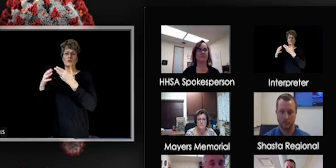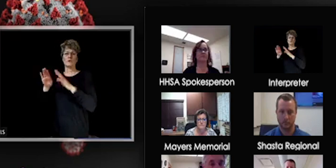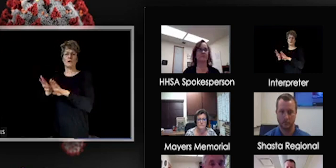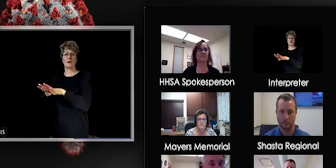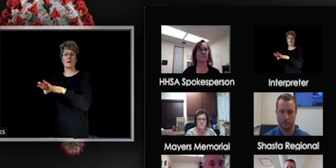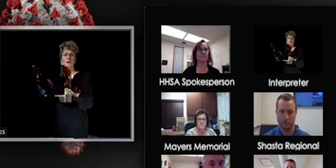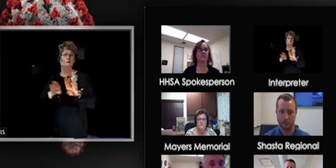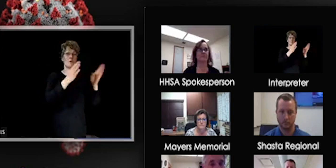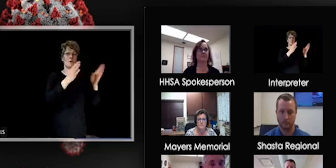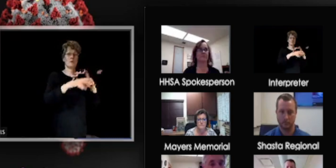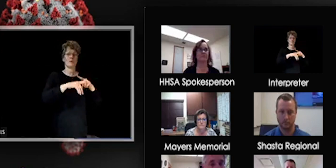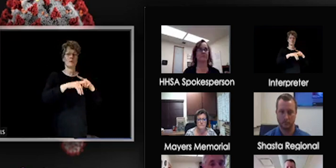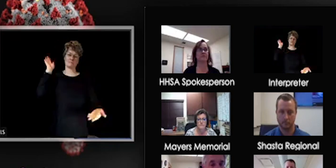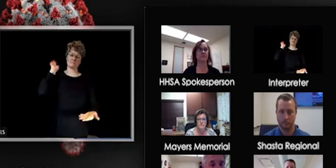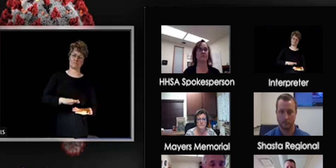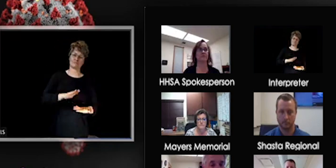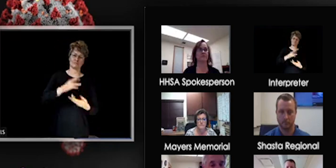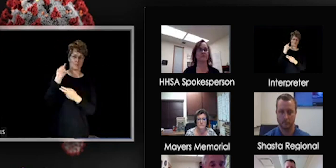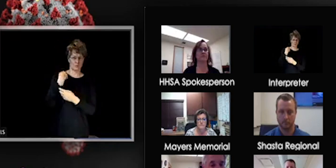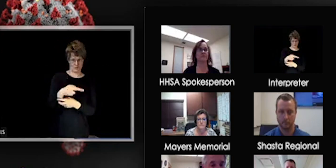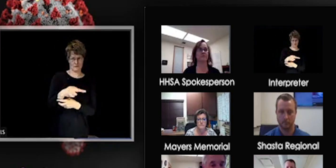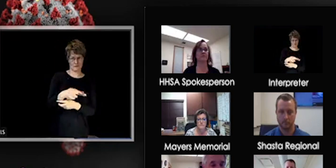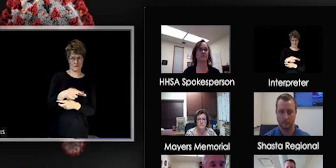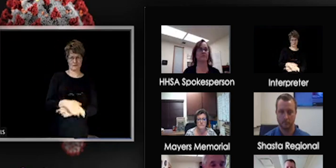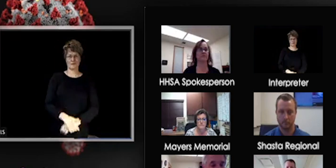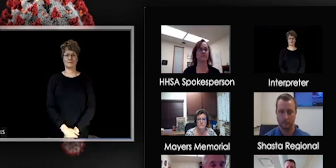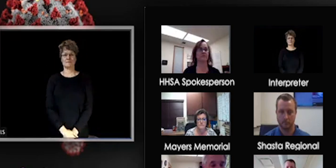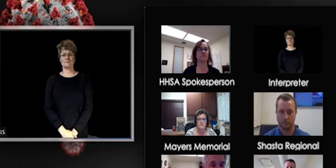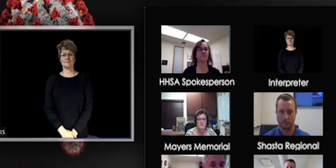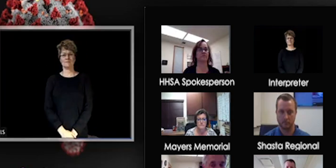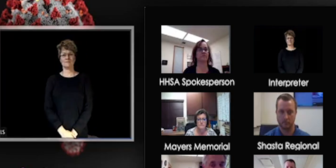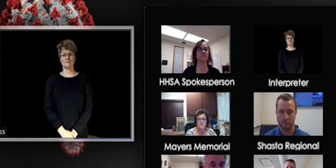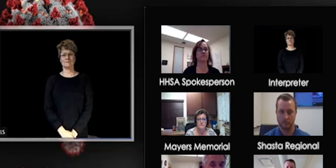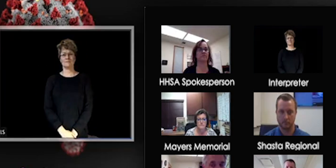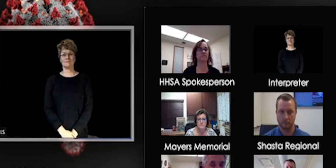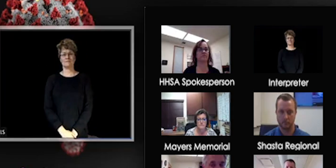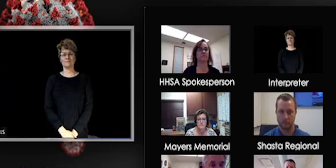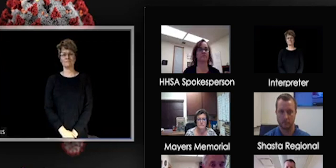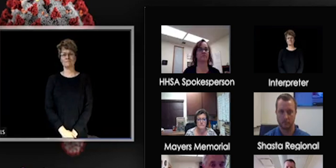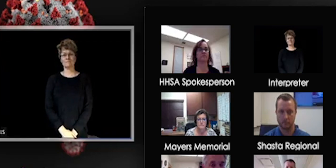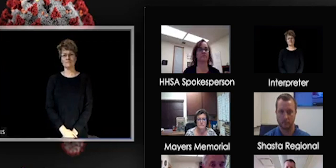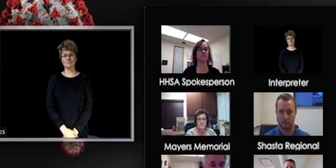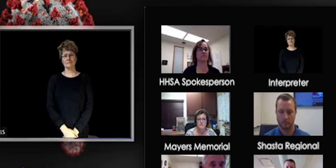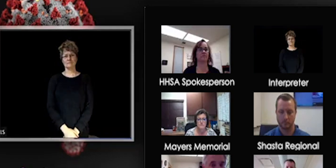risk. I think it’s cause a little bit of confusion, because early on those types of